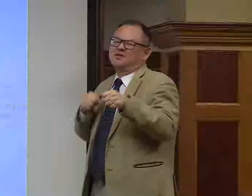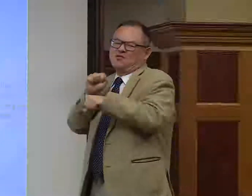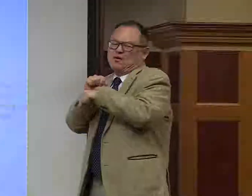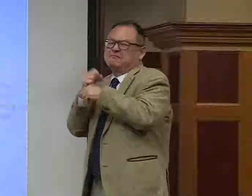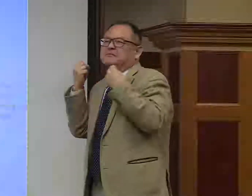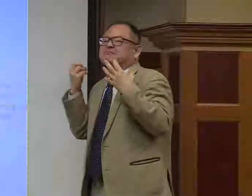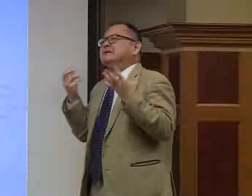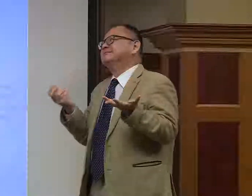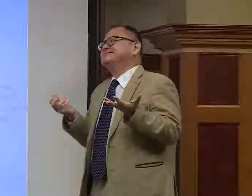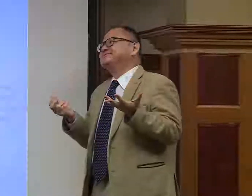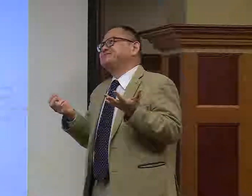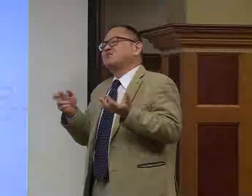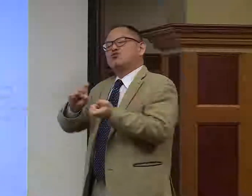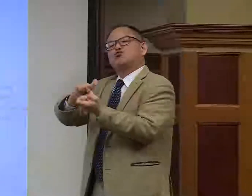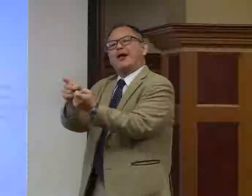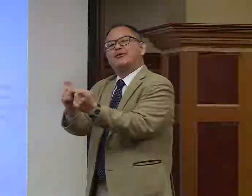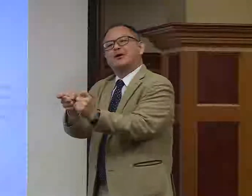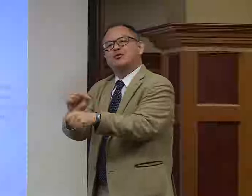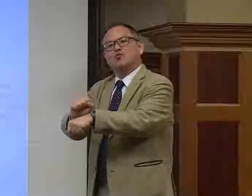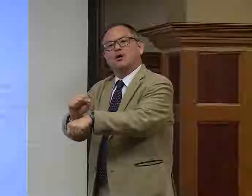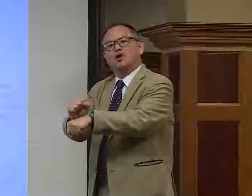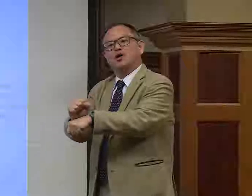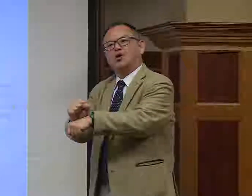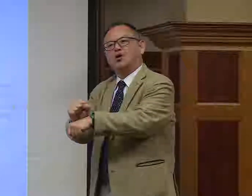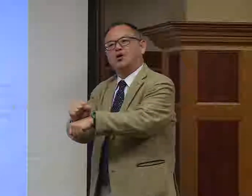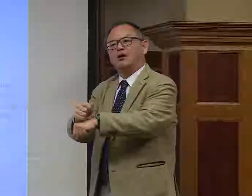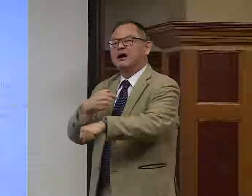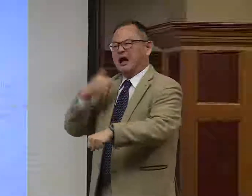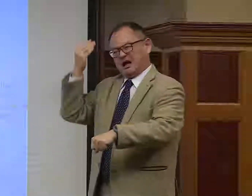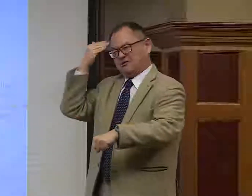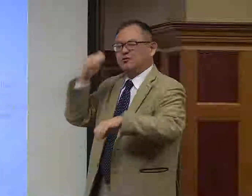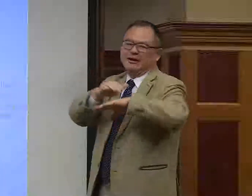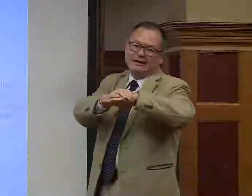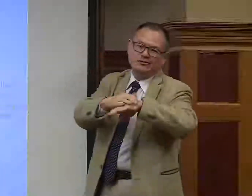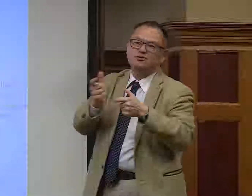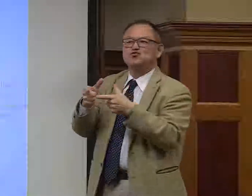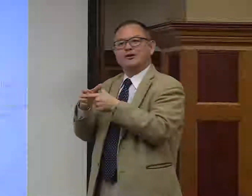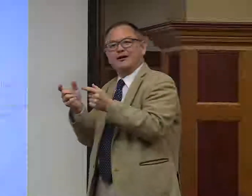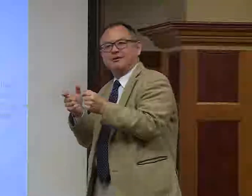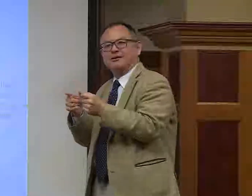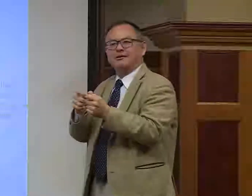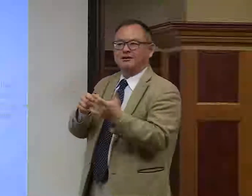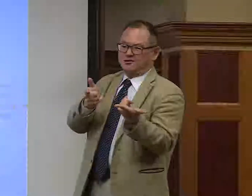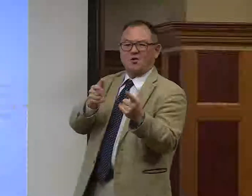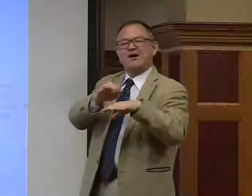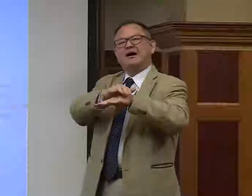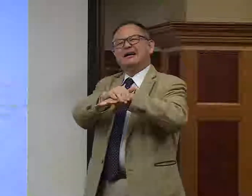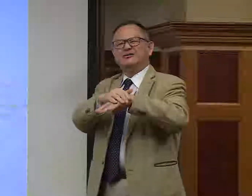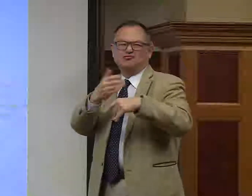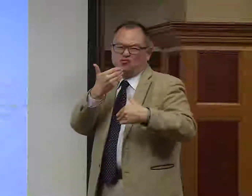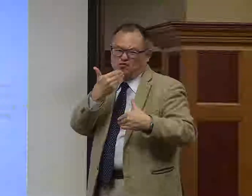In Japan, I've been involved in a lot of translation work between English and Japanese